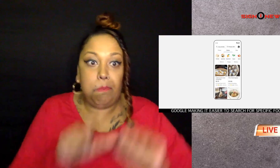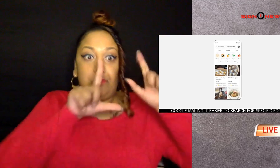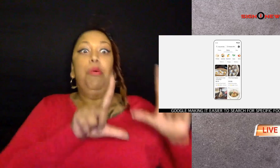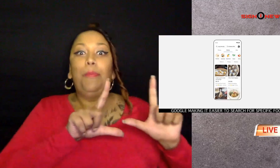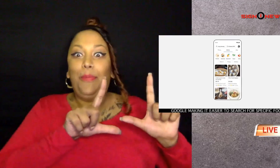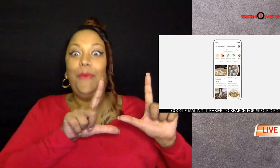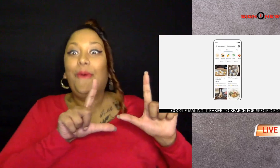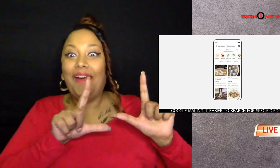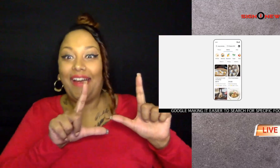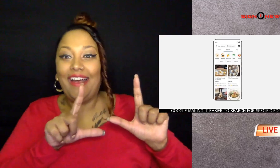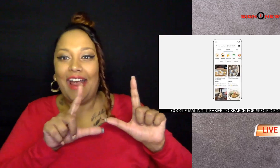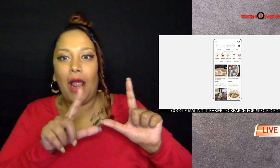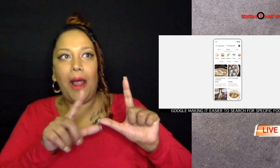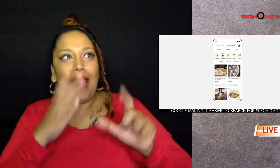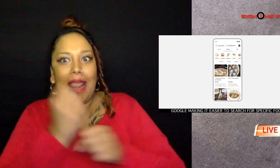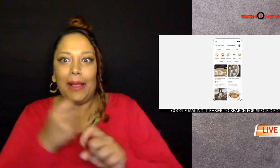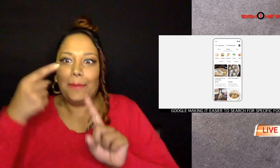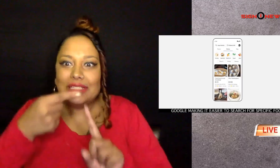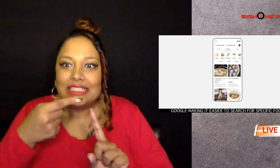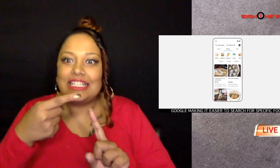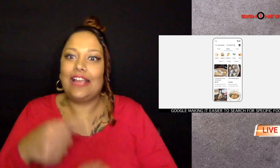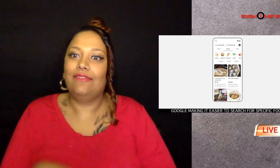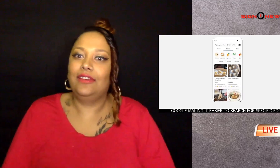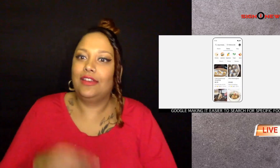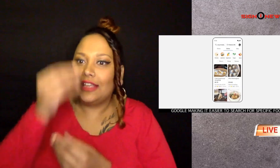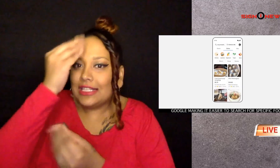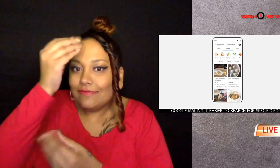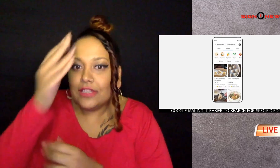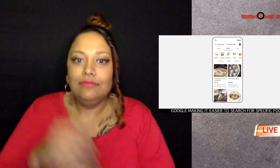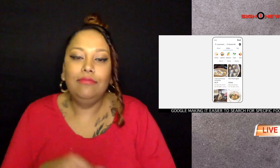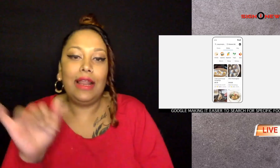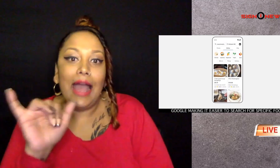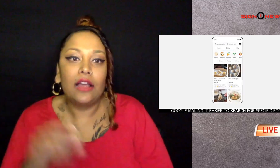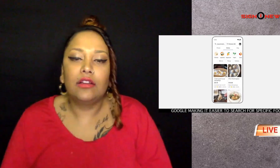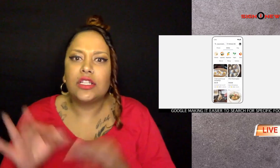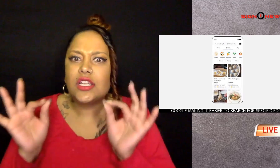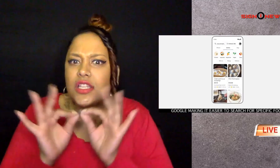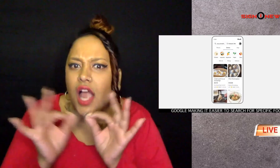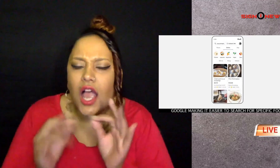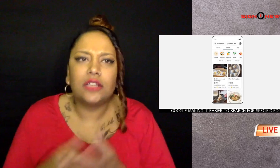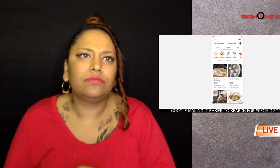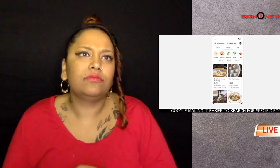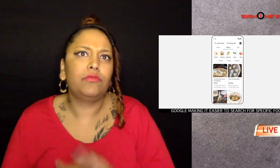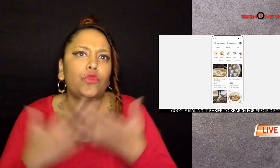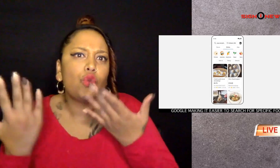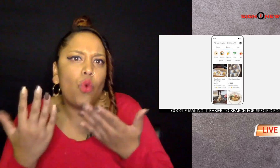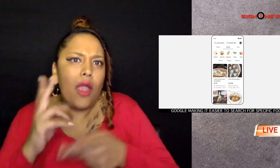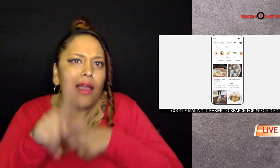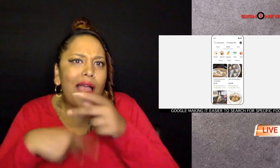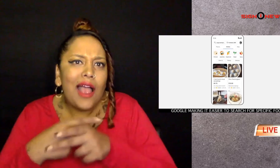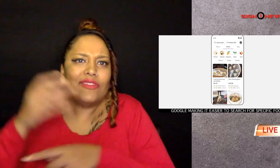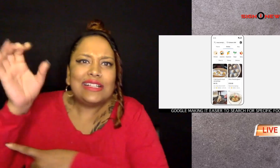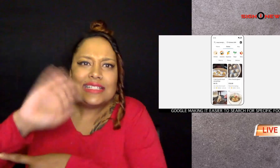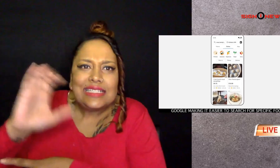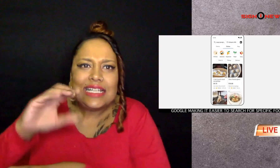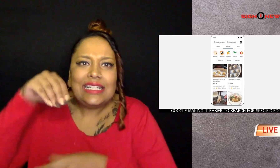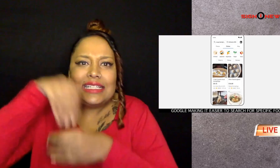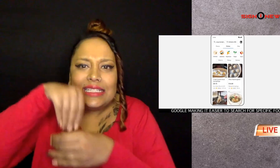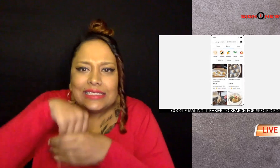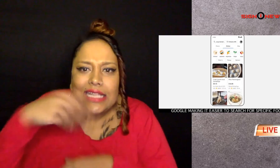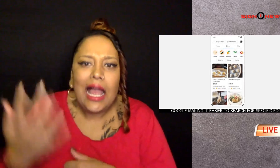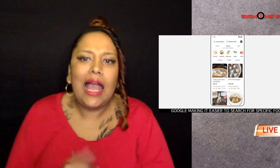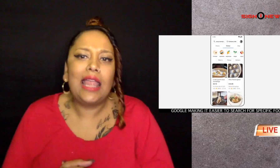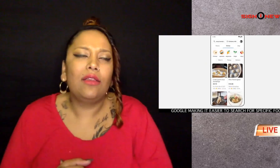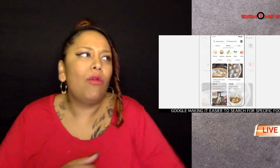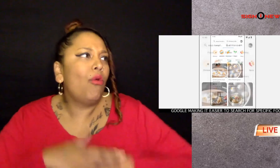each image to get some specific details such as price ingredients and restaurant names